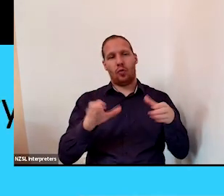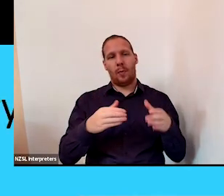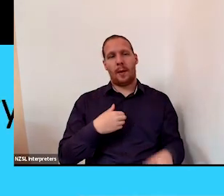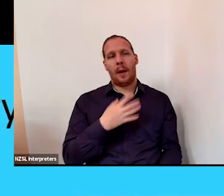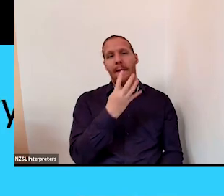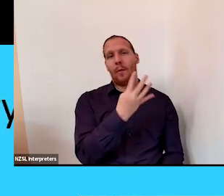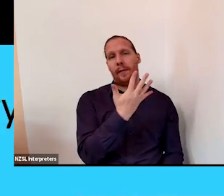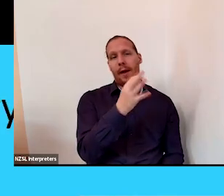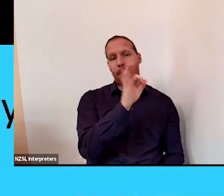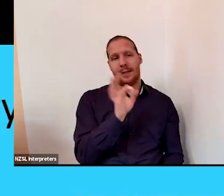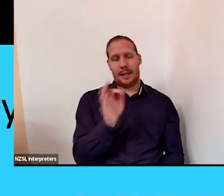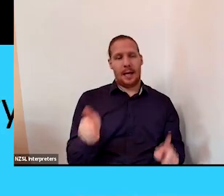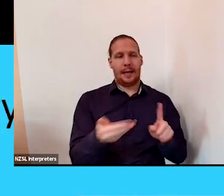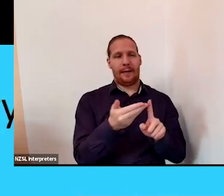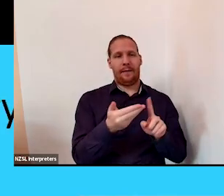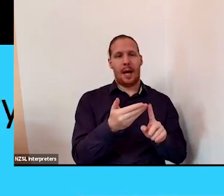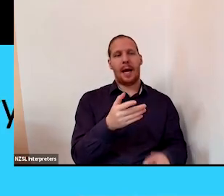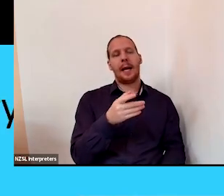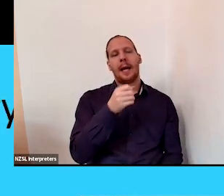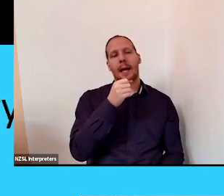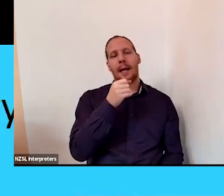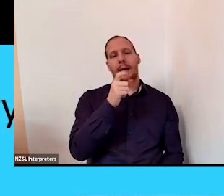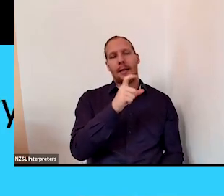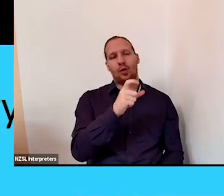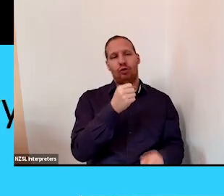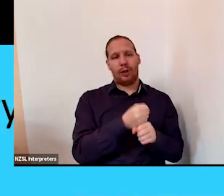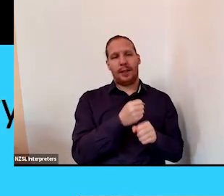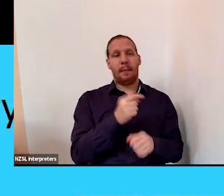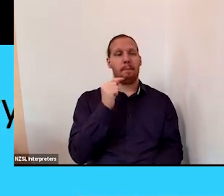16% identified as either transgender, non-binary or unsure,